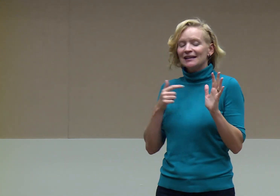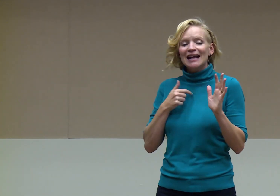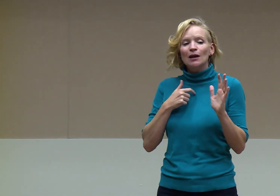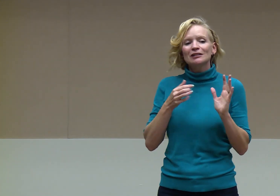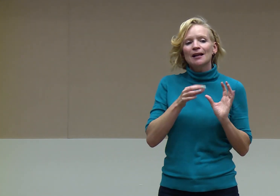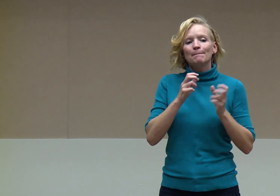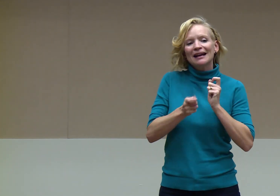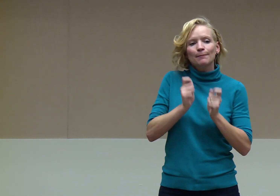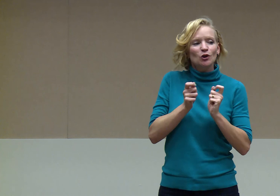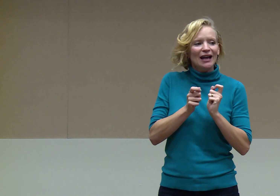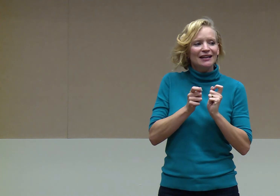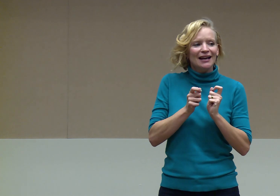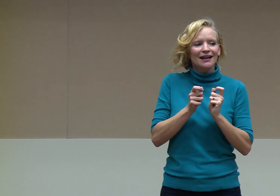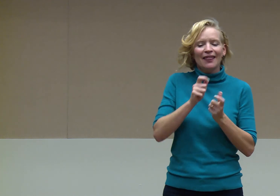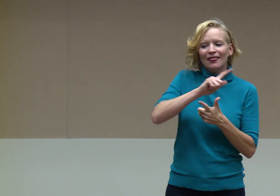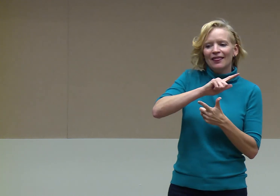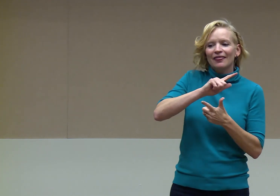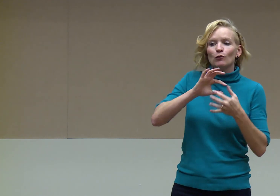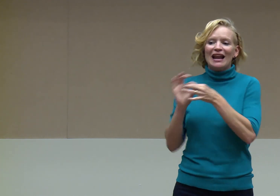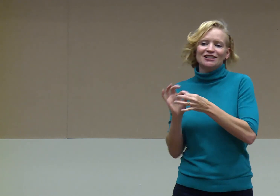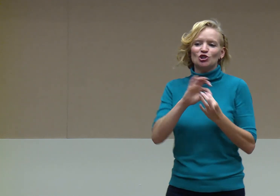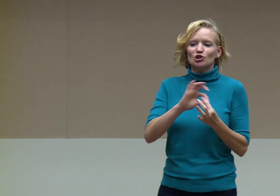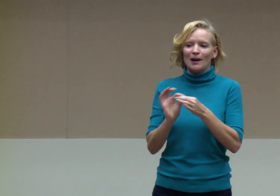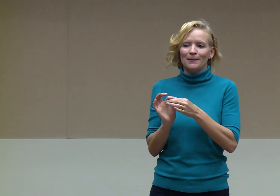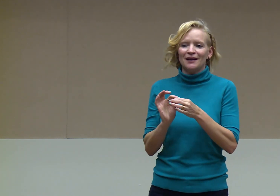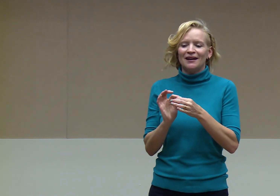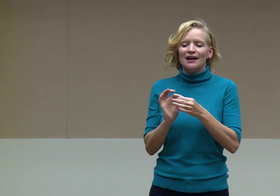Now, what my subjects did not know,